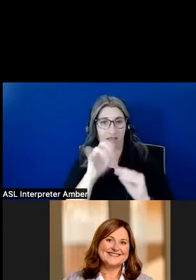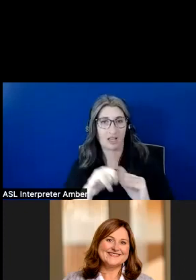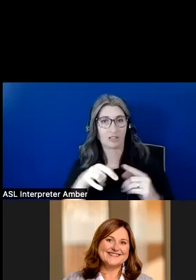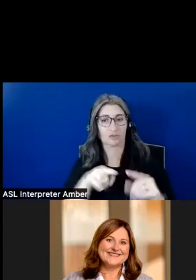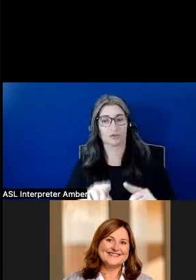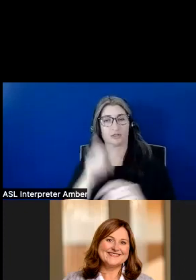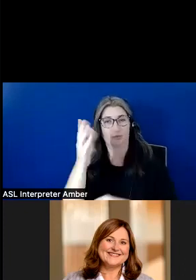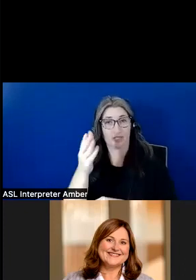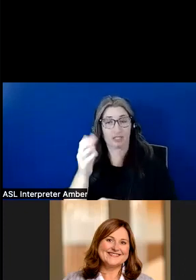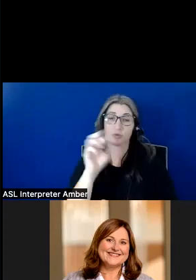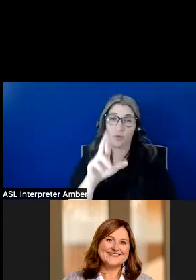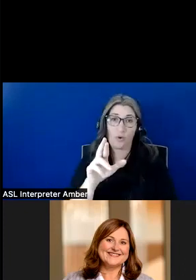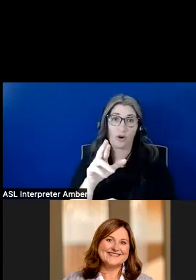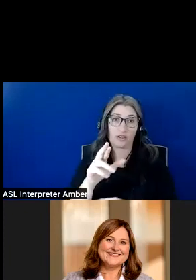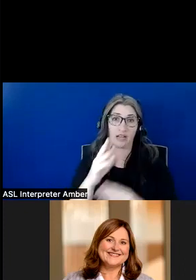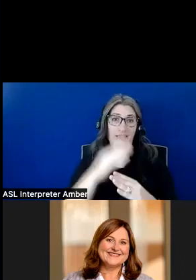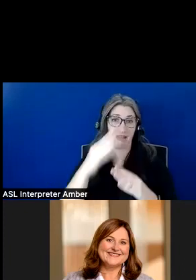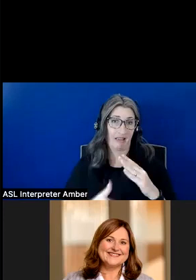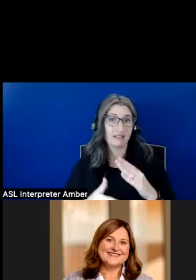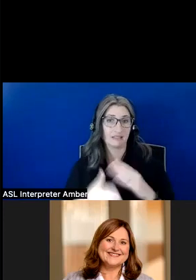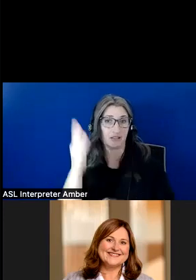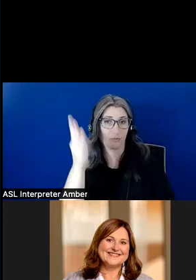or capturing them at the end.